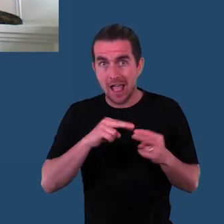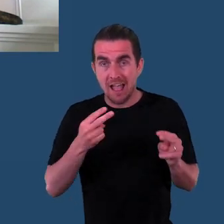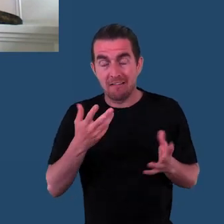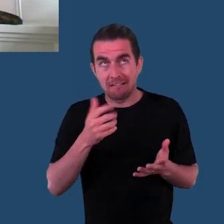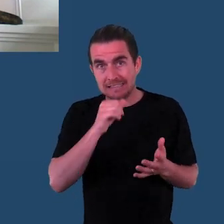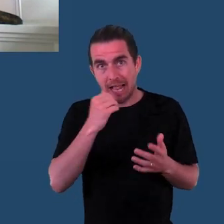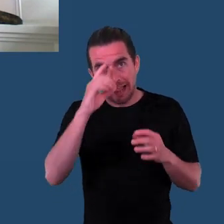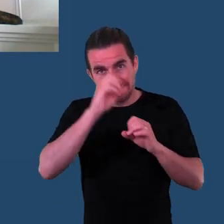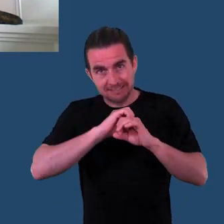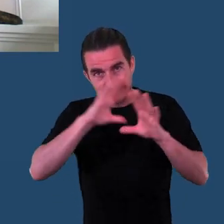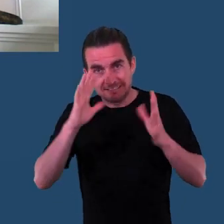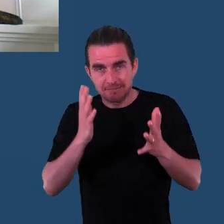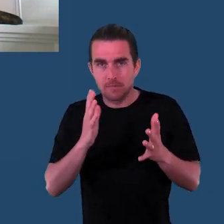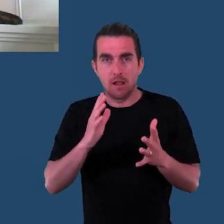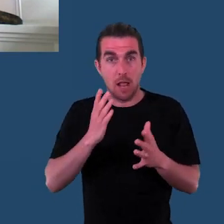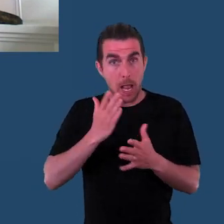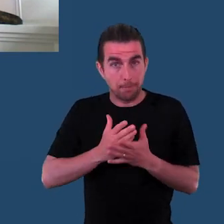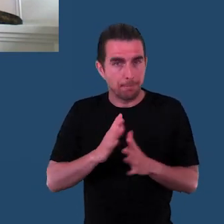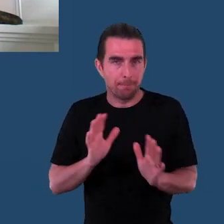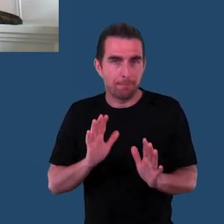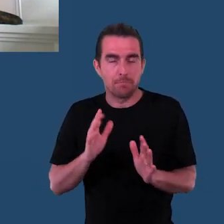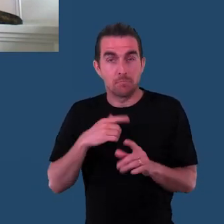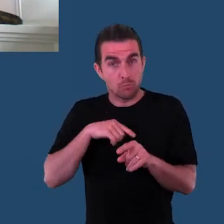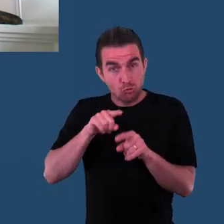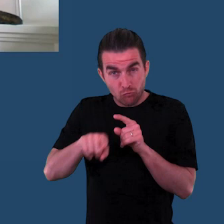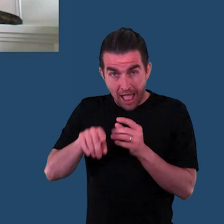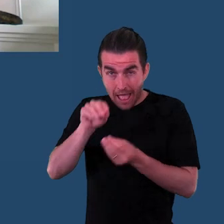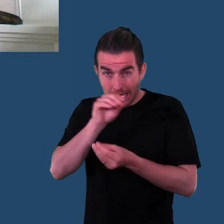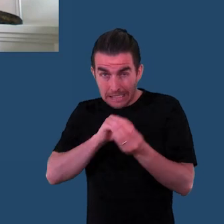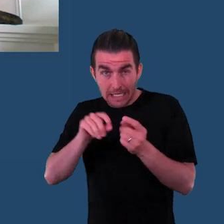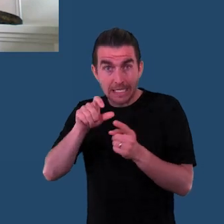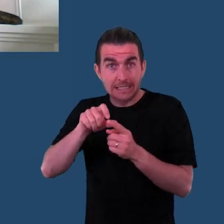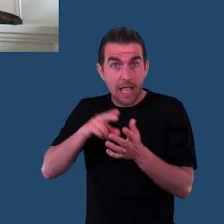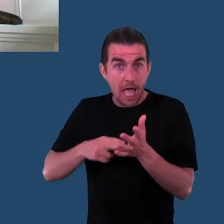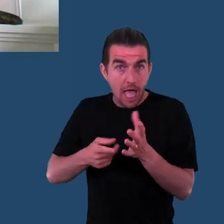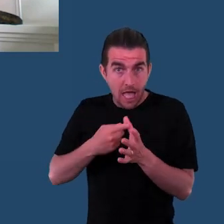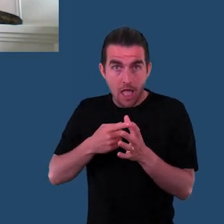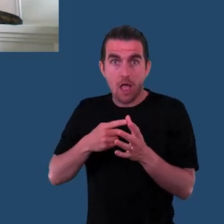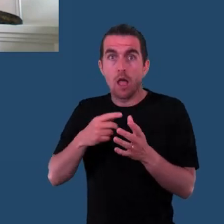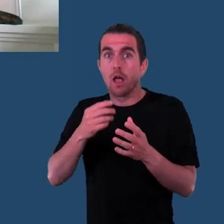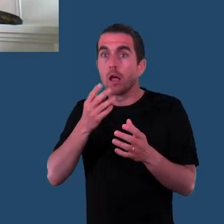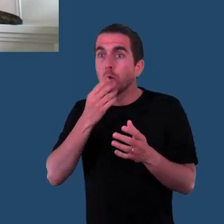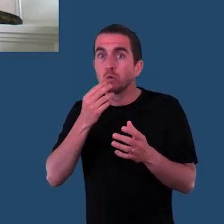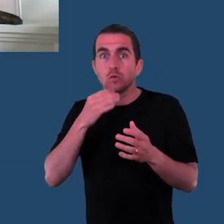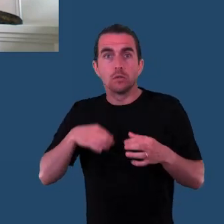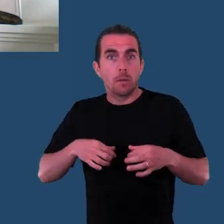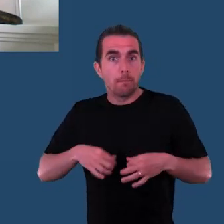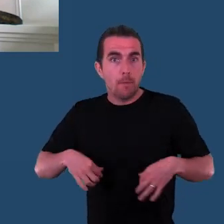but yeah, it doesn't work in practice. And they've also tried getting DNA from the actual bones themselves,